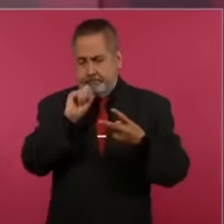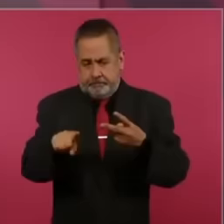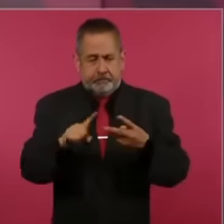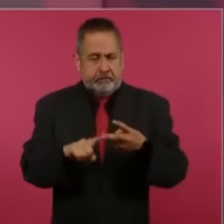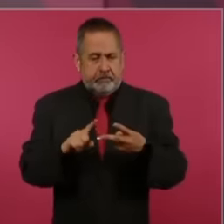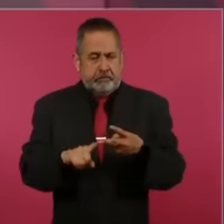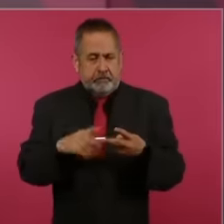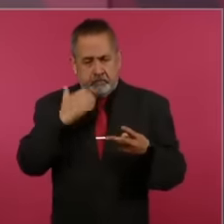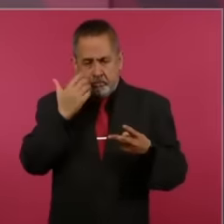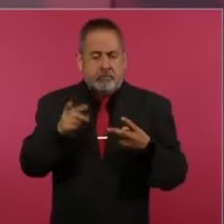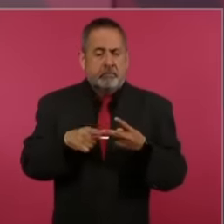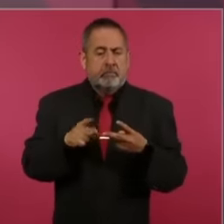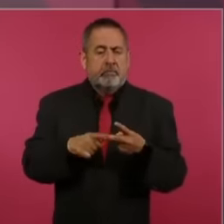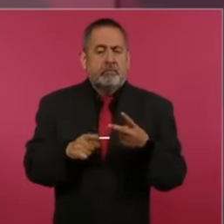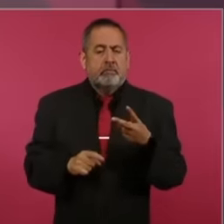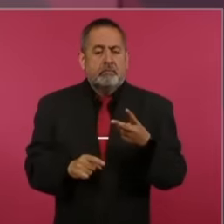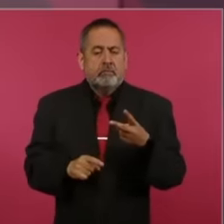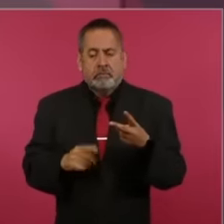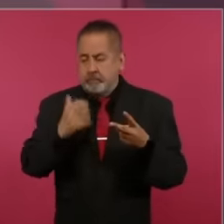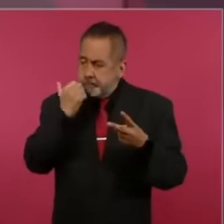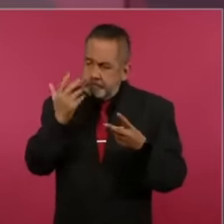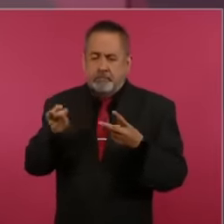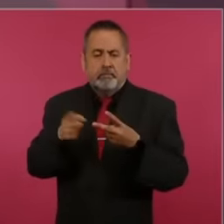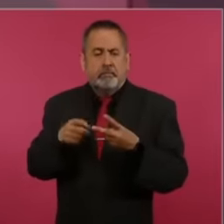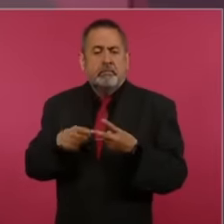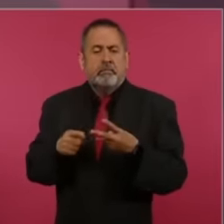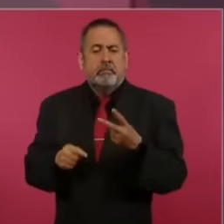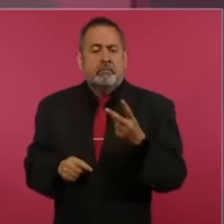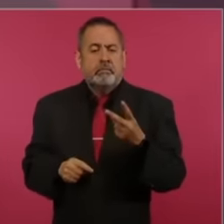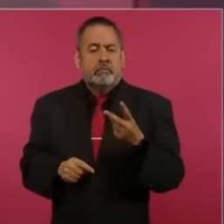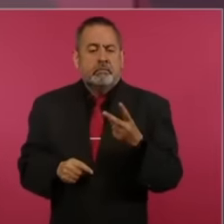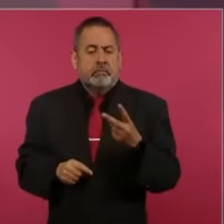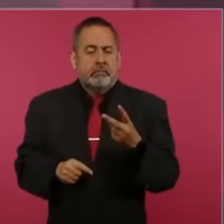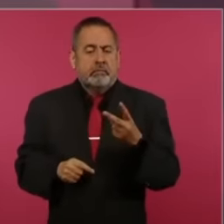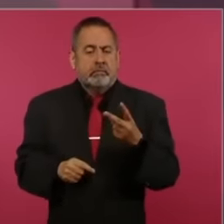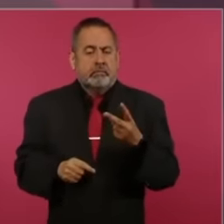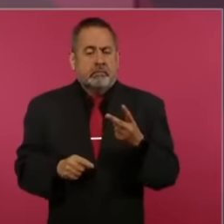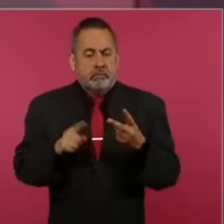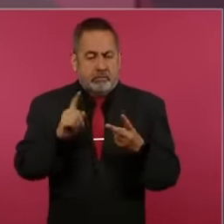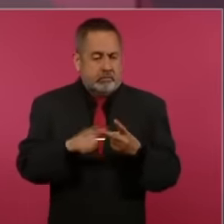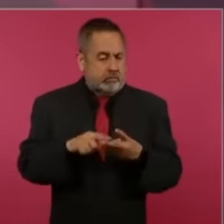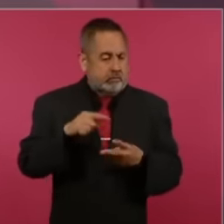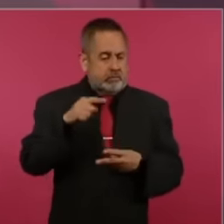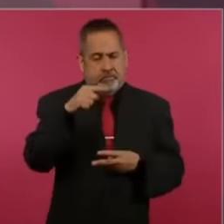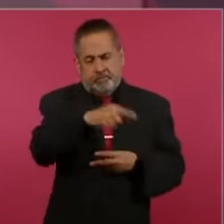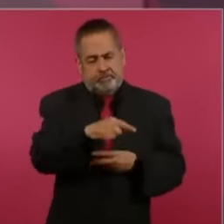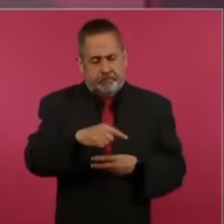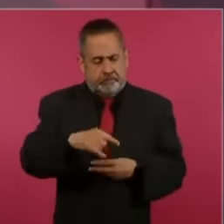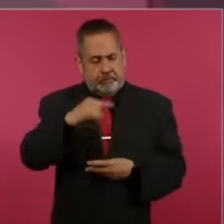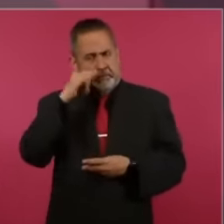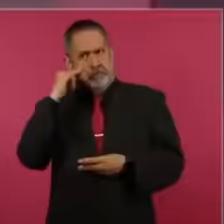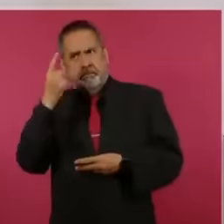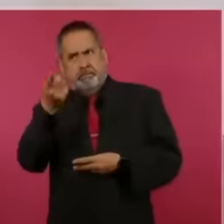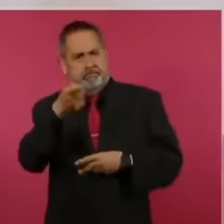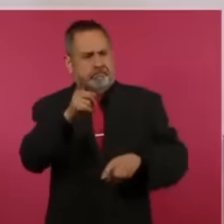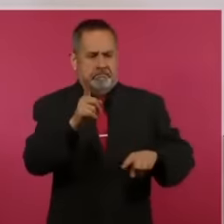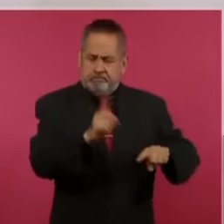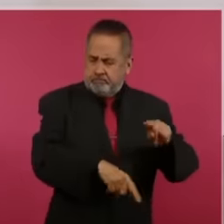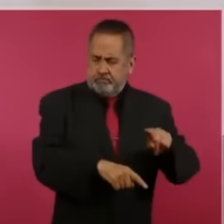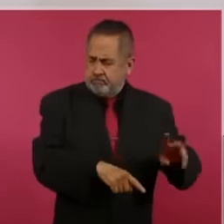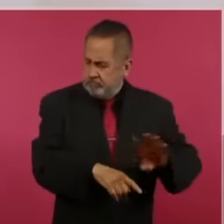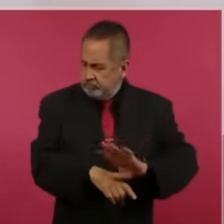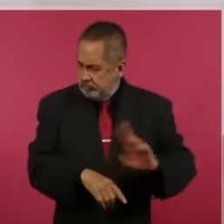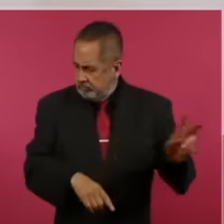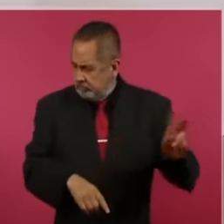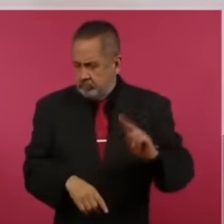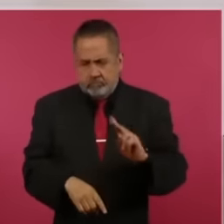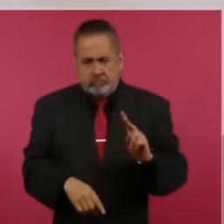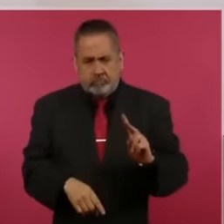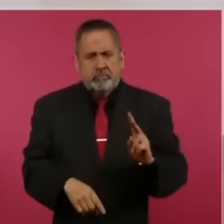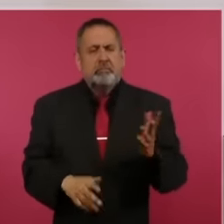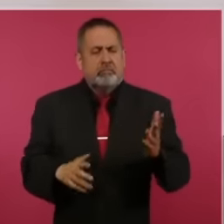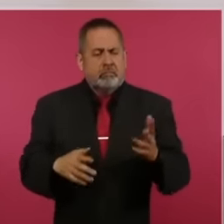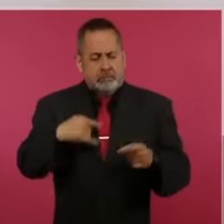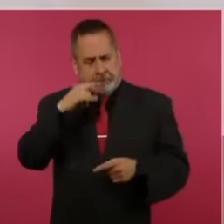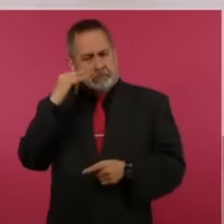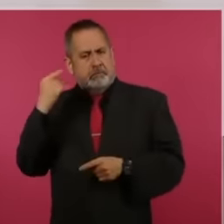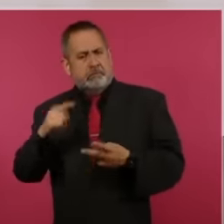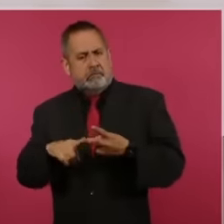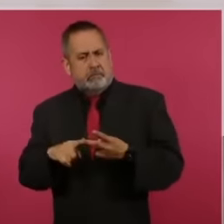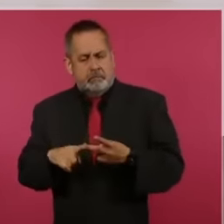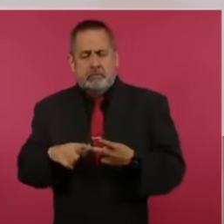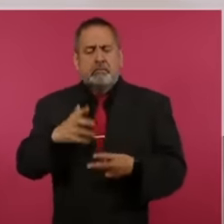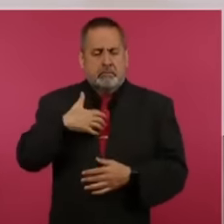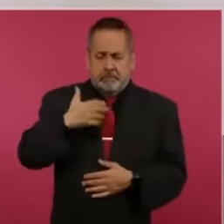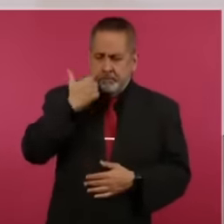we also want an act of redress we want the